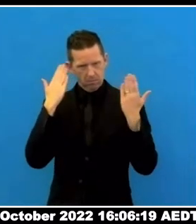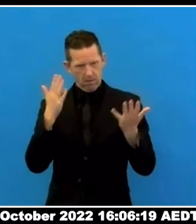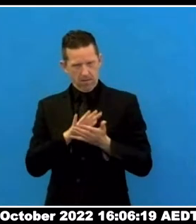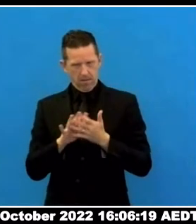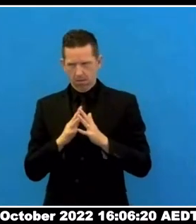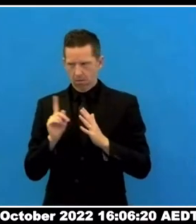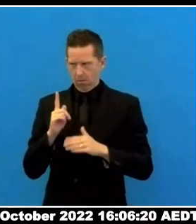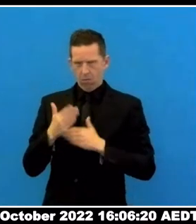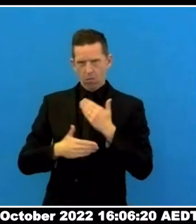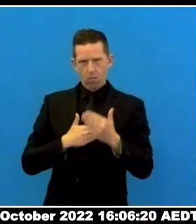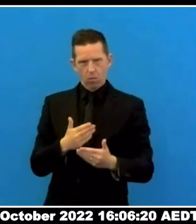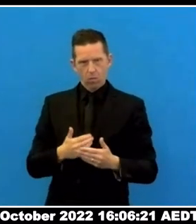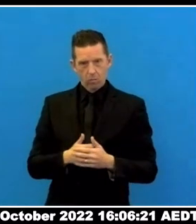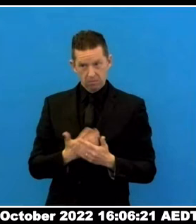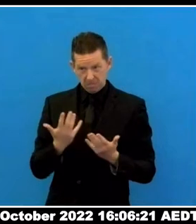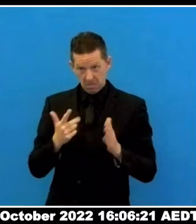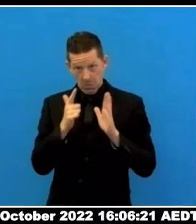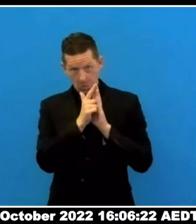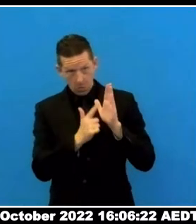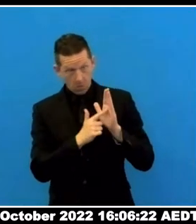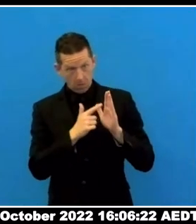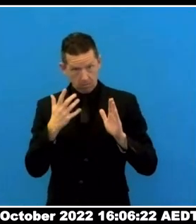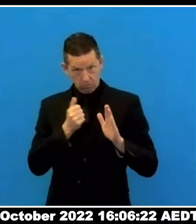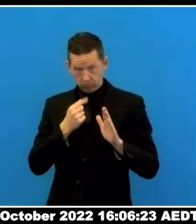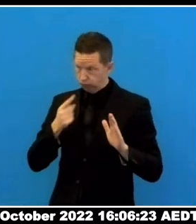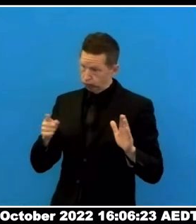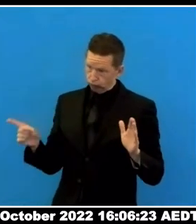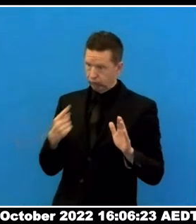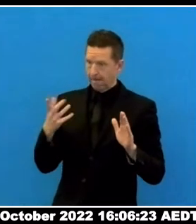to encourage the families to do the NDIS form.